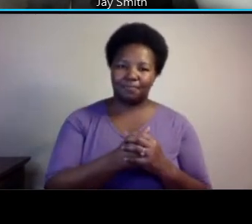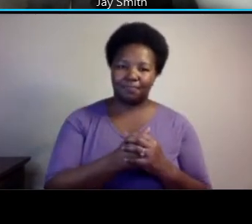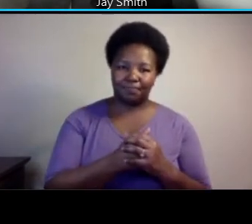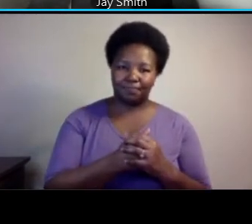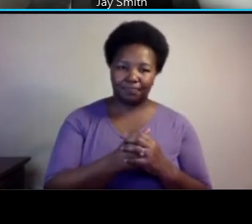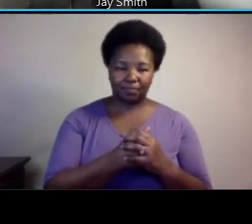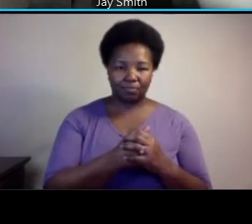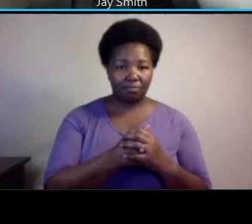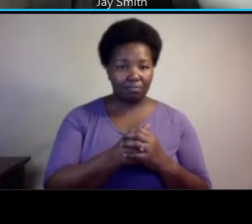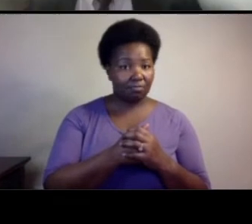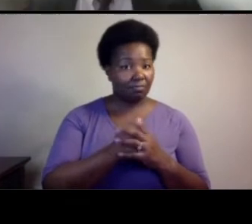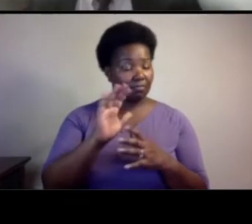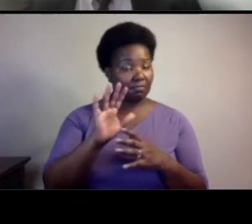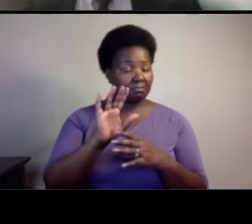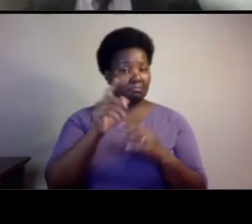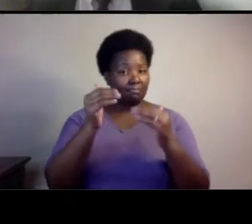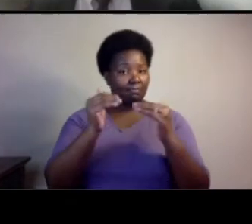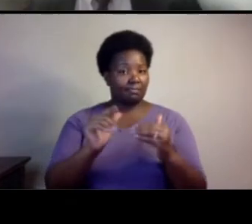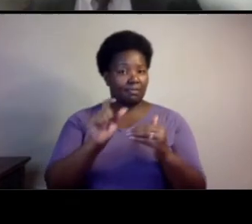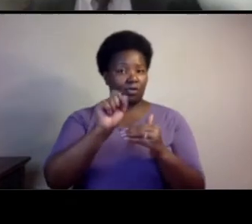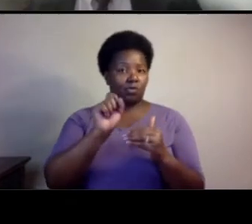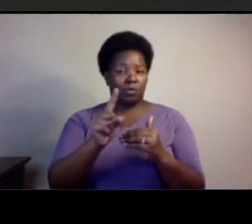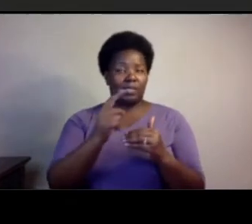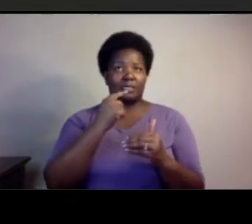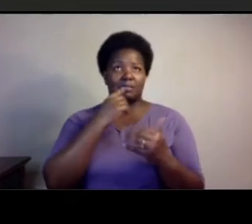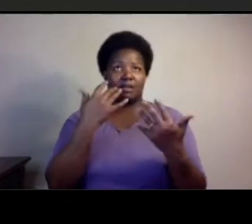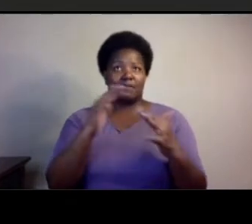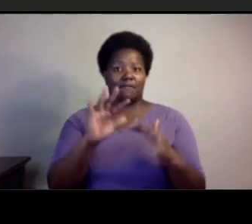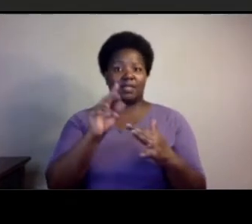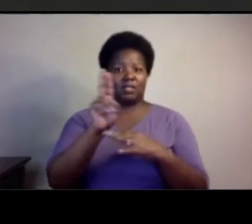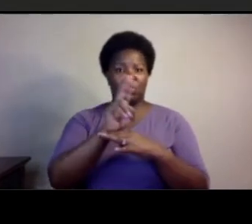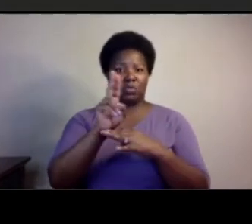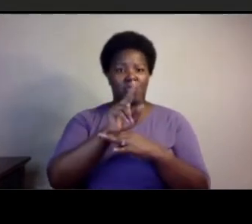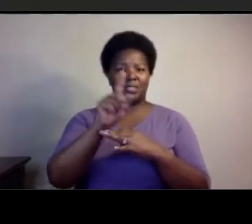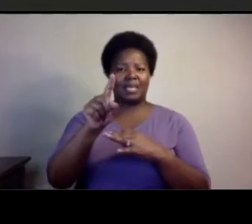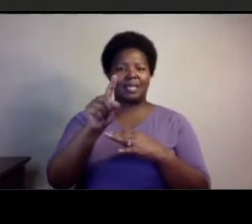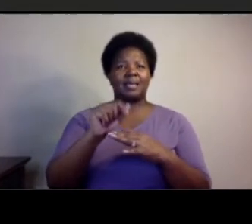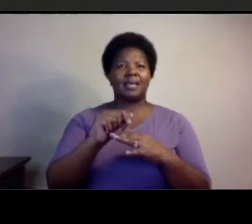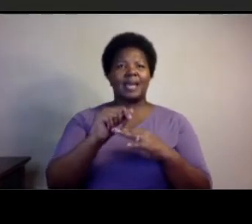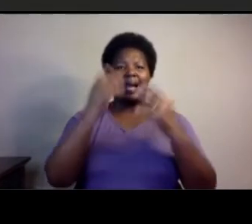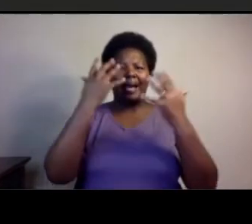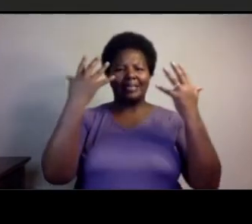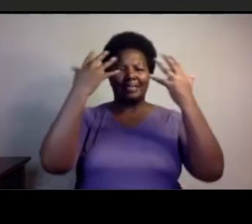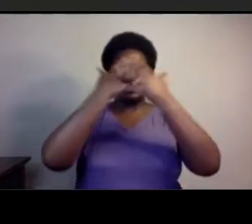has ddoc considered using dark sky compliant lighting on its new construction projects